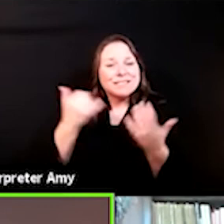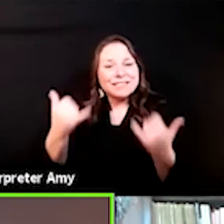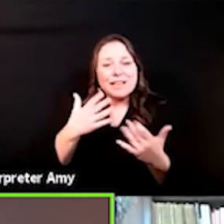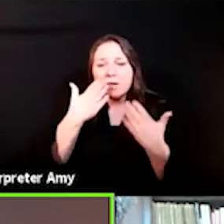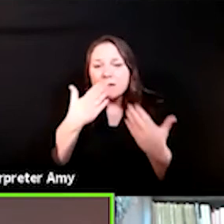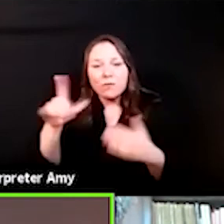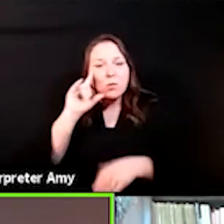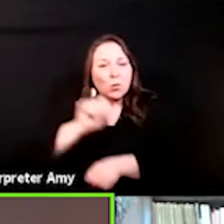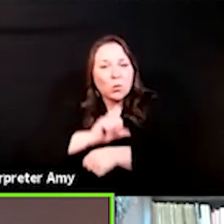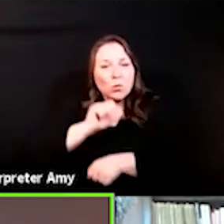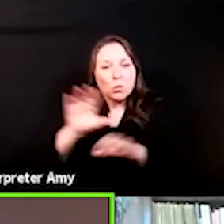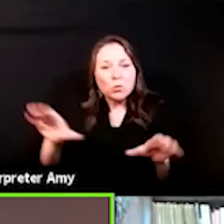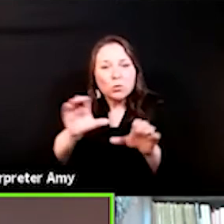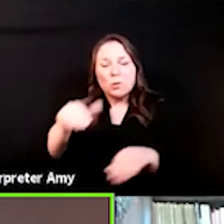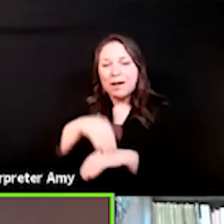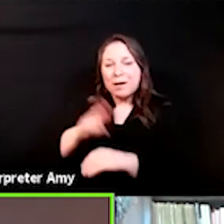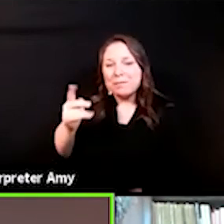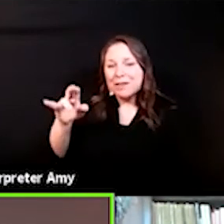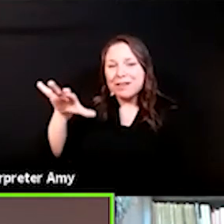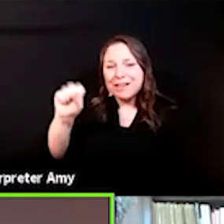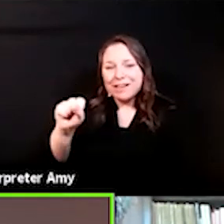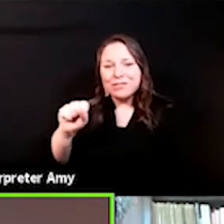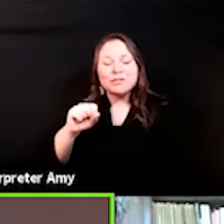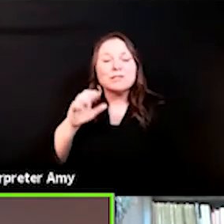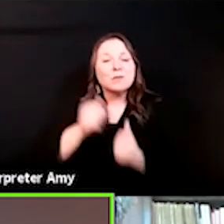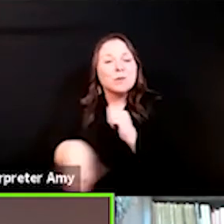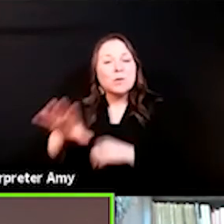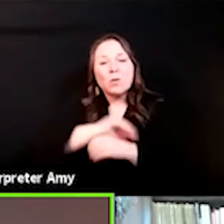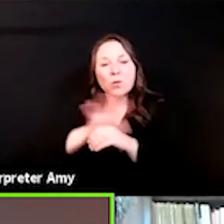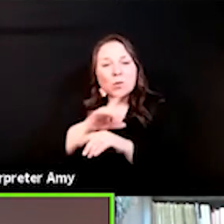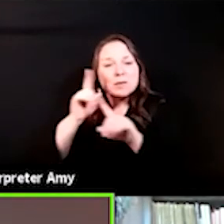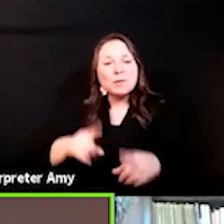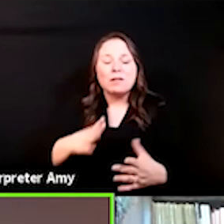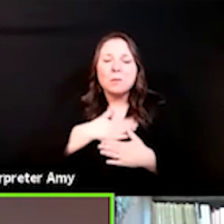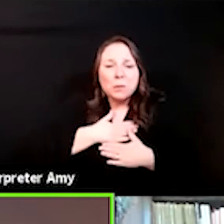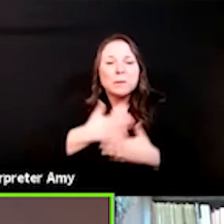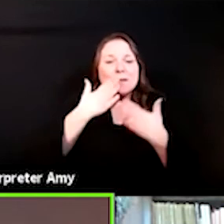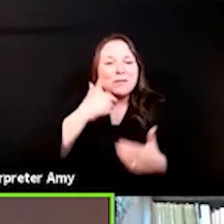YOU FOR ALL OF THE WORK YOU'RE DOING AT AMERICARES AND WITH YOUR COVID-19 RESPONSES. A HEART-FELT THANK YOU TO